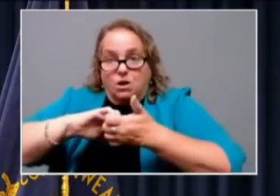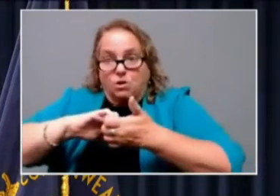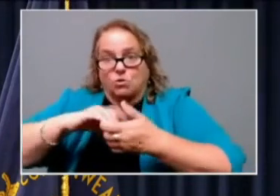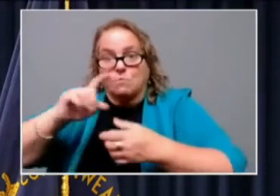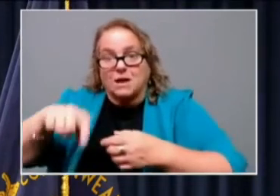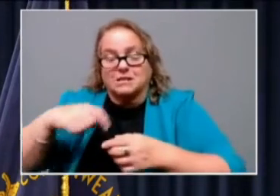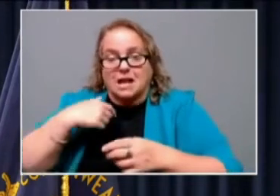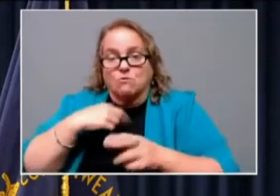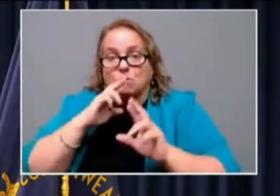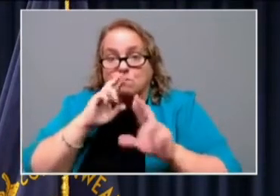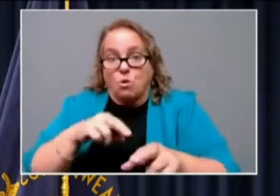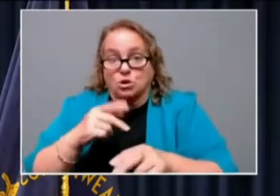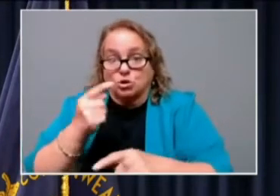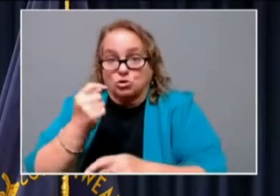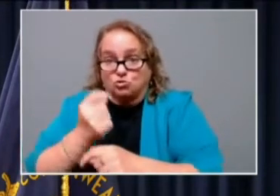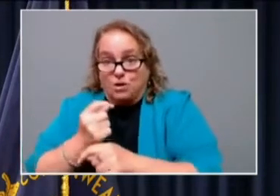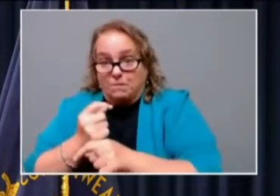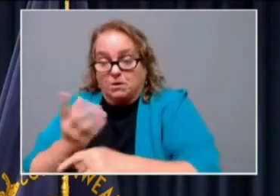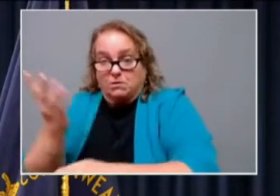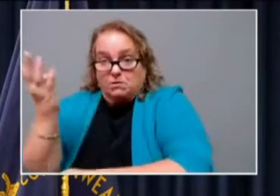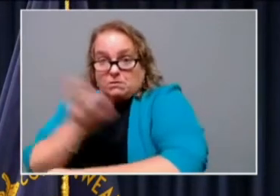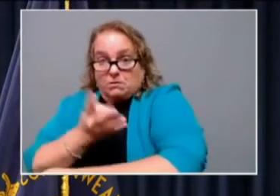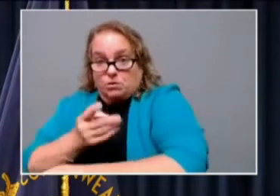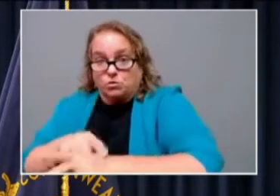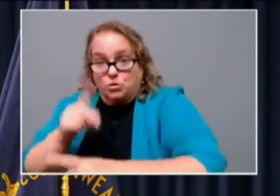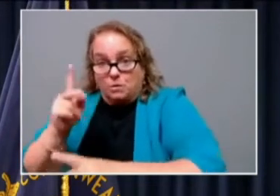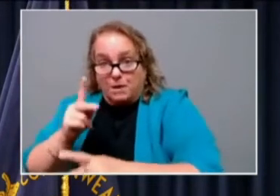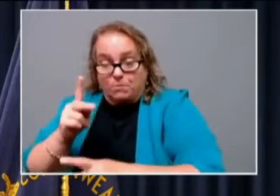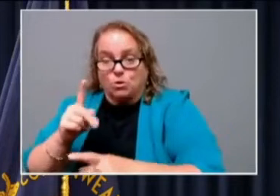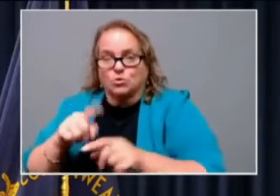into people uh to send them to you so that we don't have some areas that